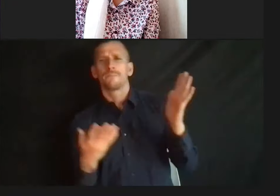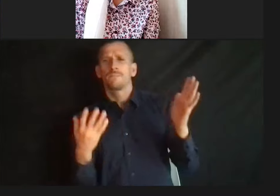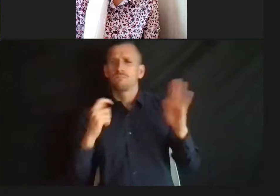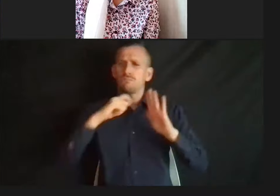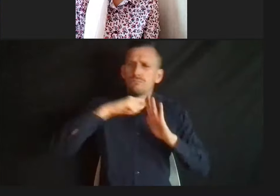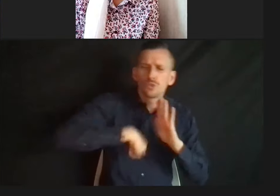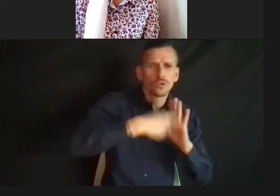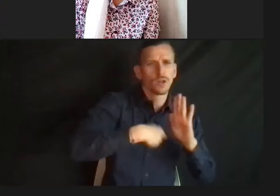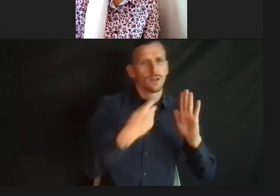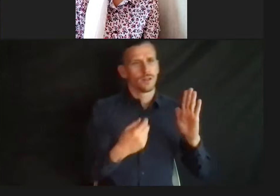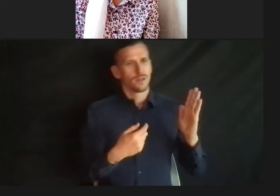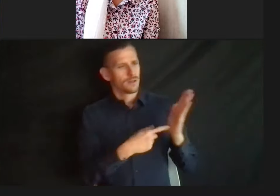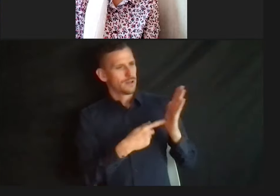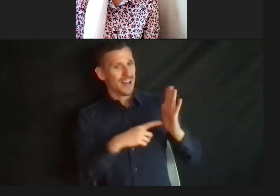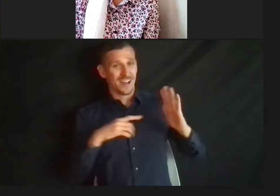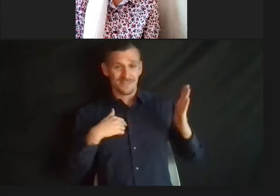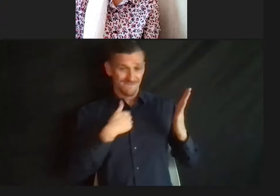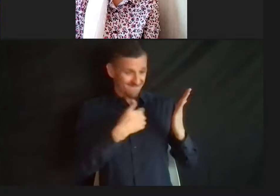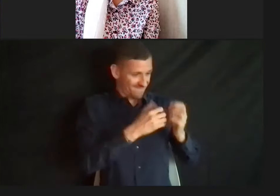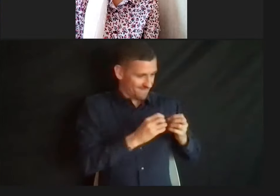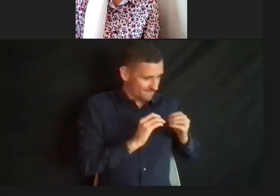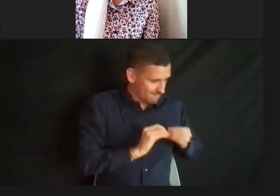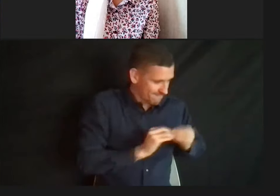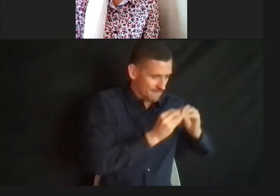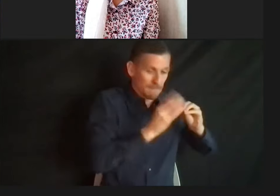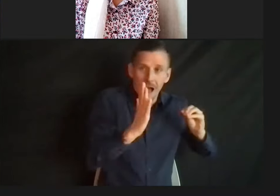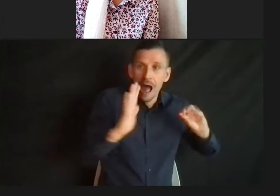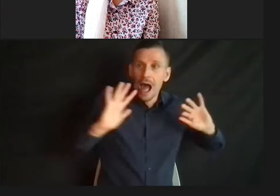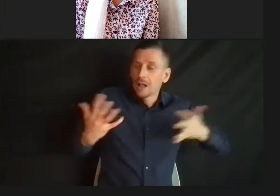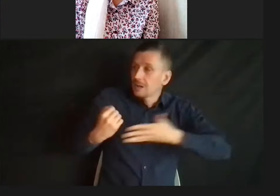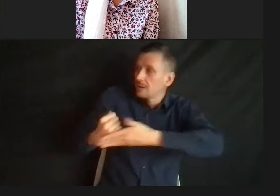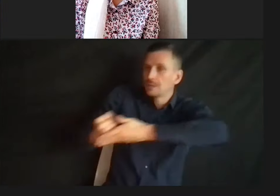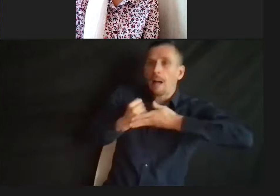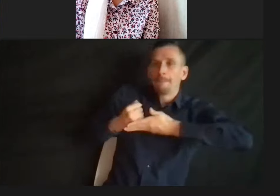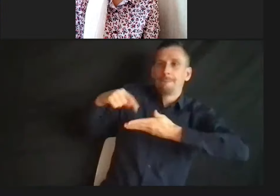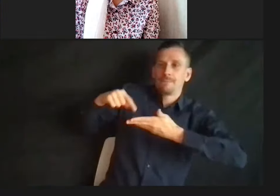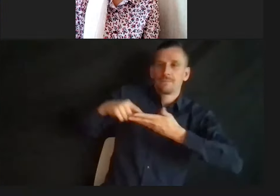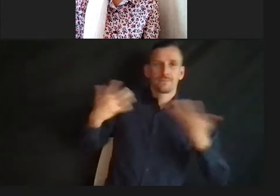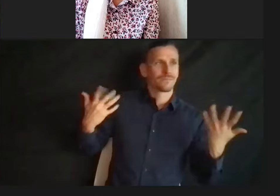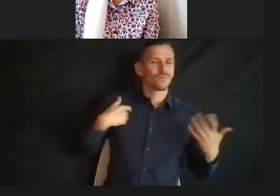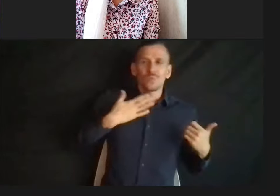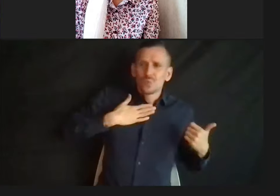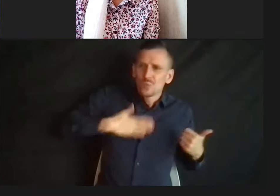local capacity, what road needs to be made climate resistant? What roof always flies off